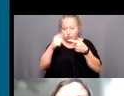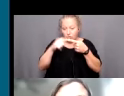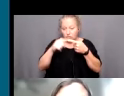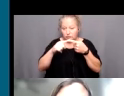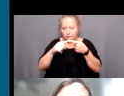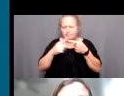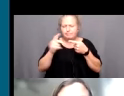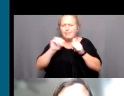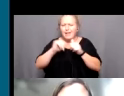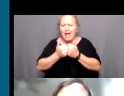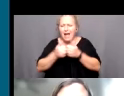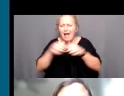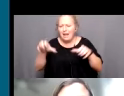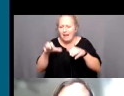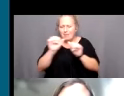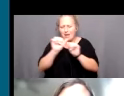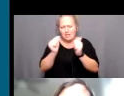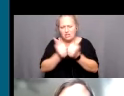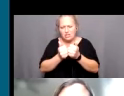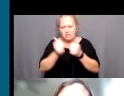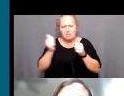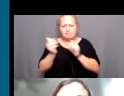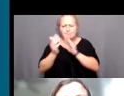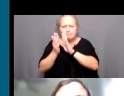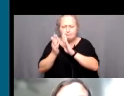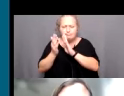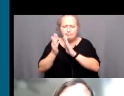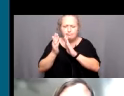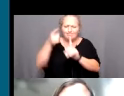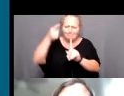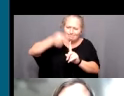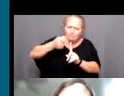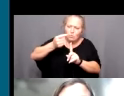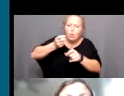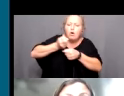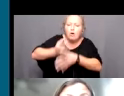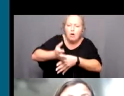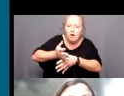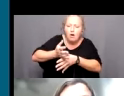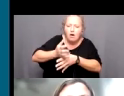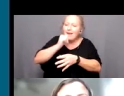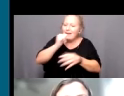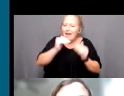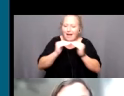how labor agency is addressing the root causes of inequitable working and